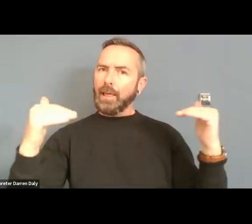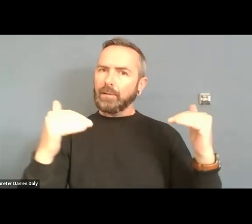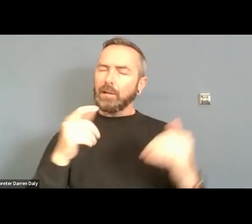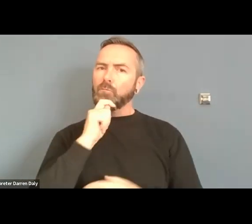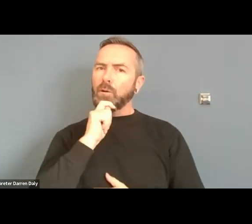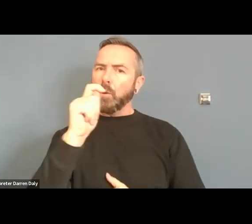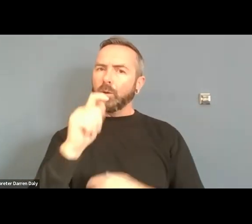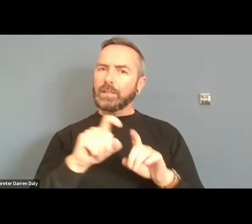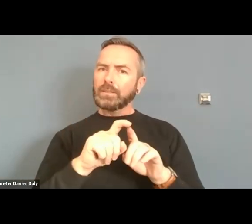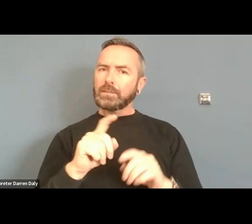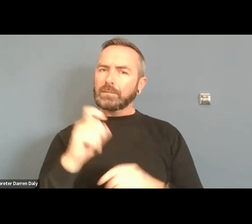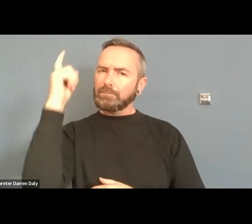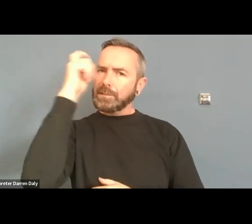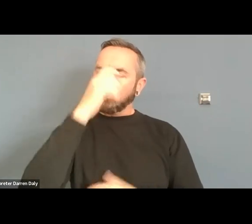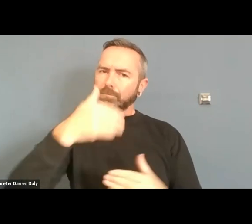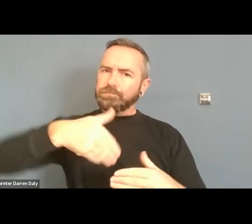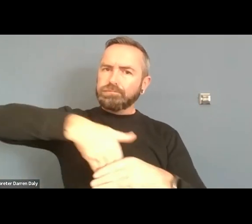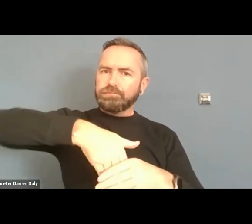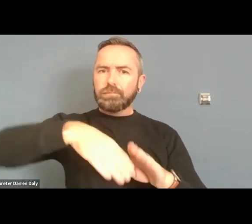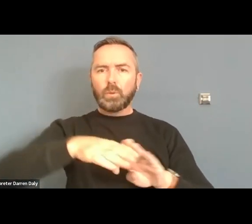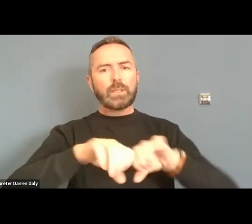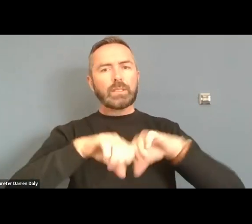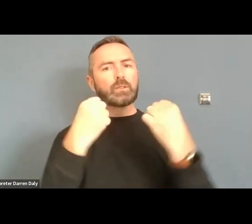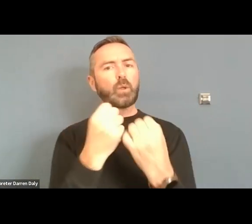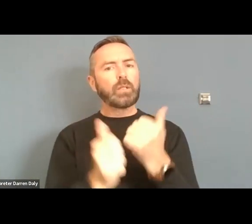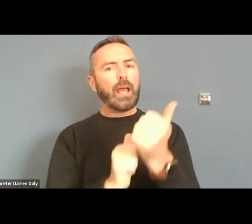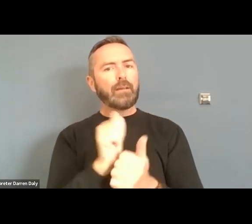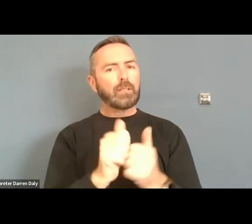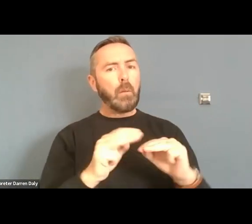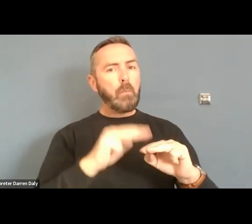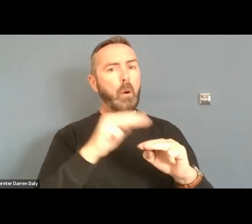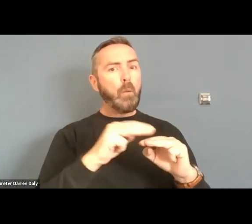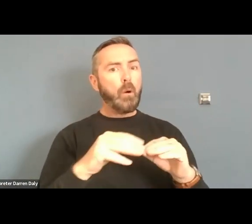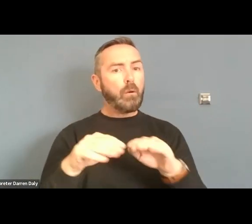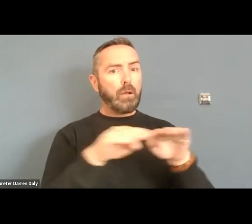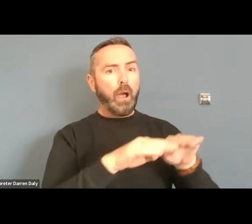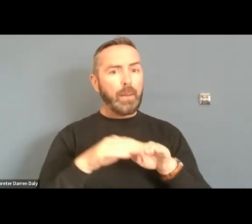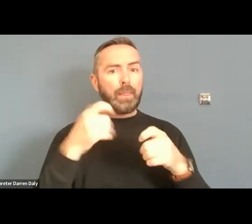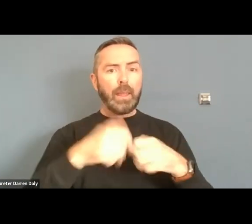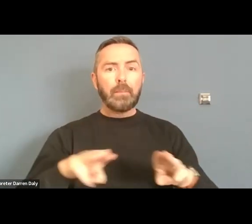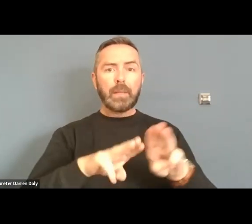difficulties participating in social activities much more commonly than those that are not disabled.